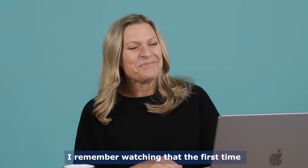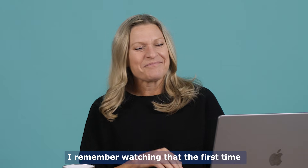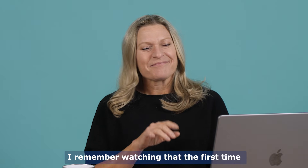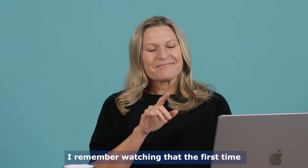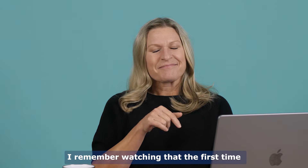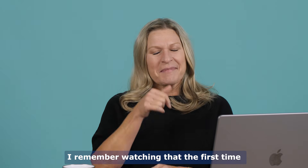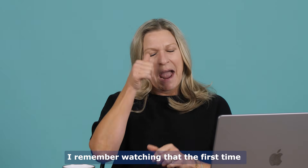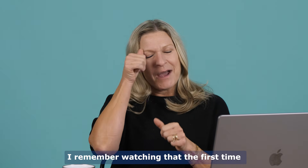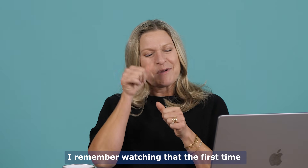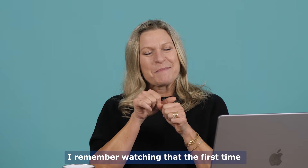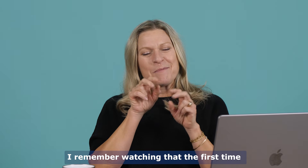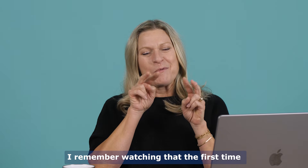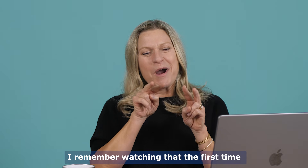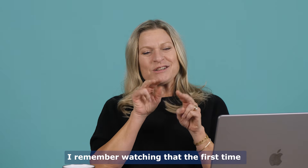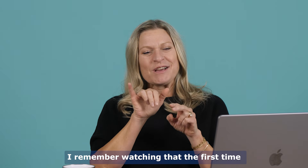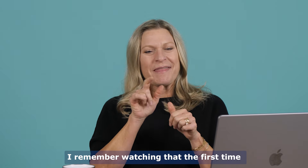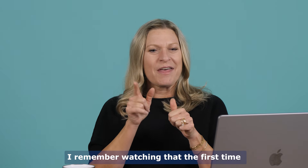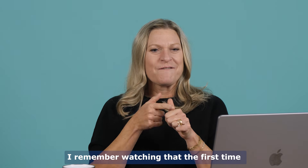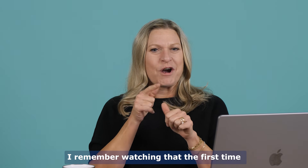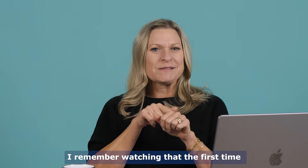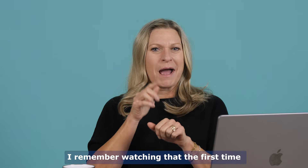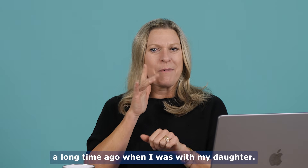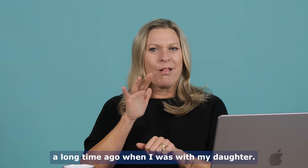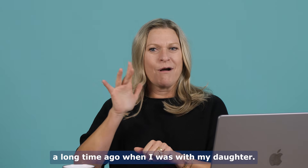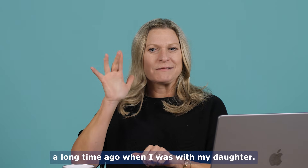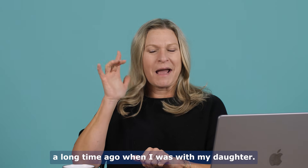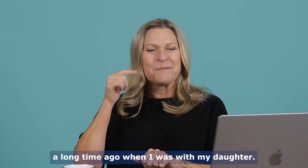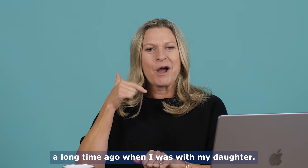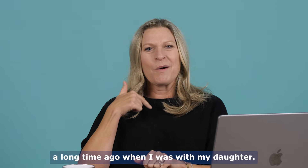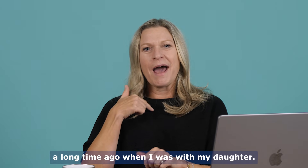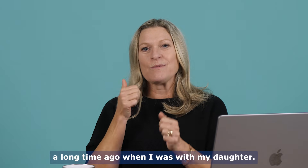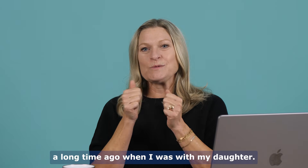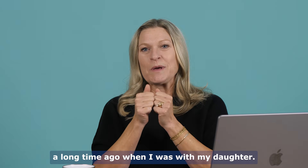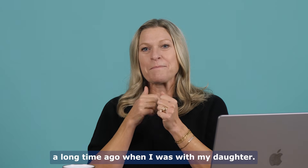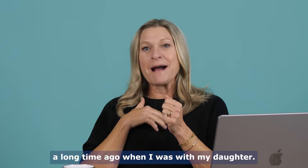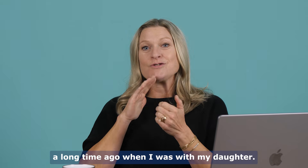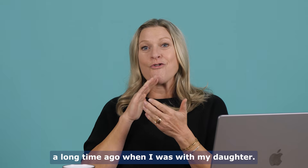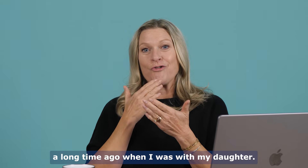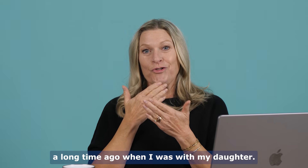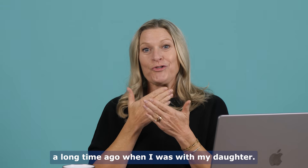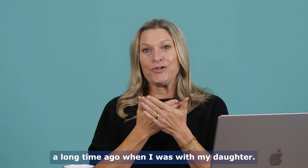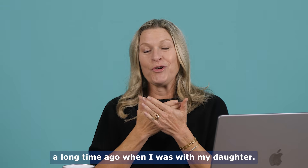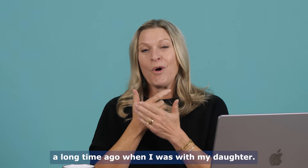I remember watching that the first time a long time ago when I was with my daughter.